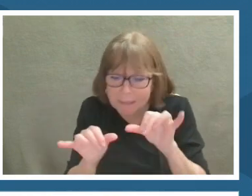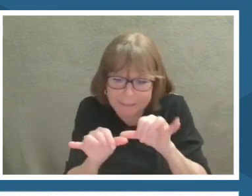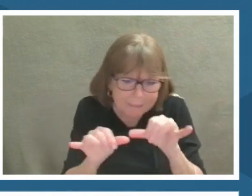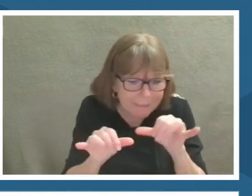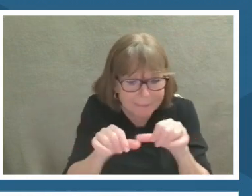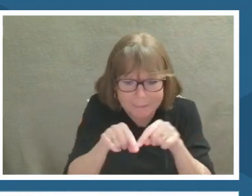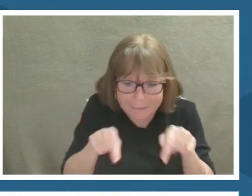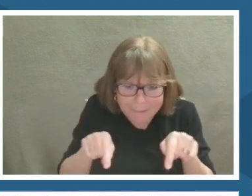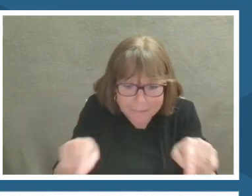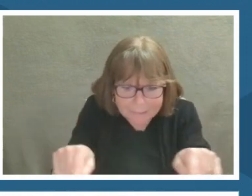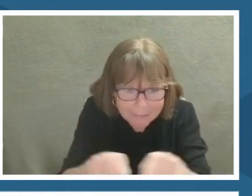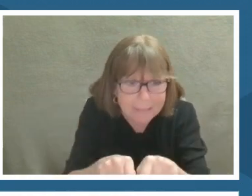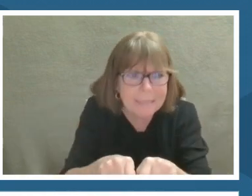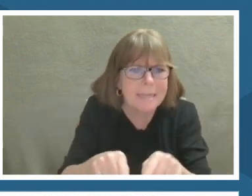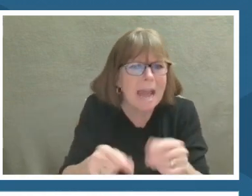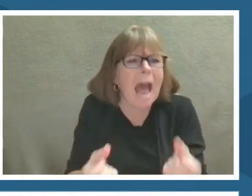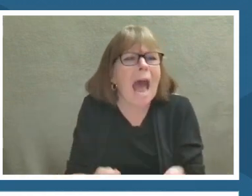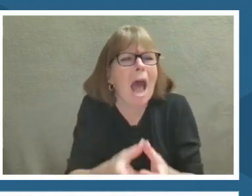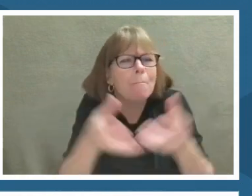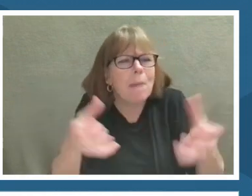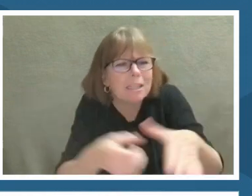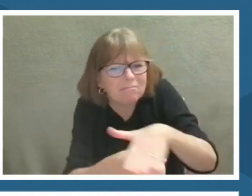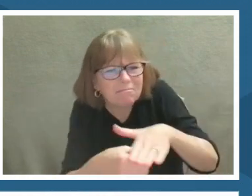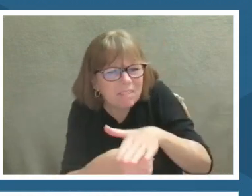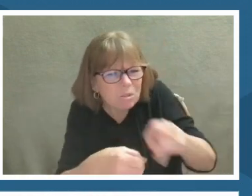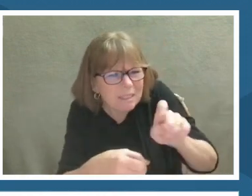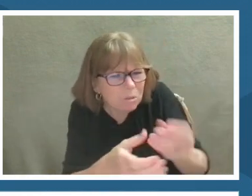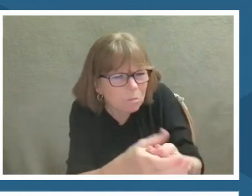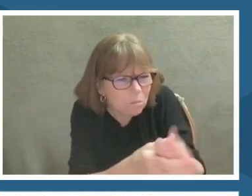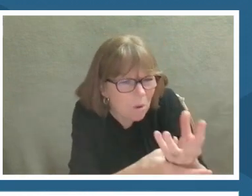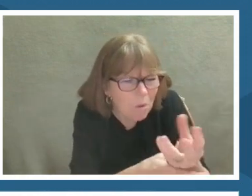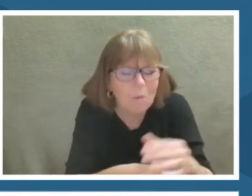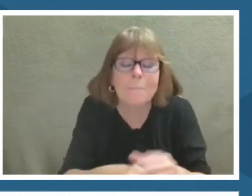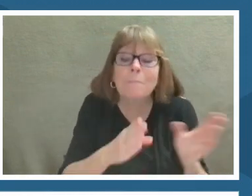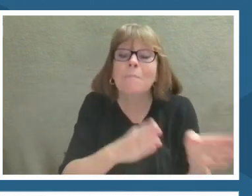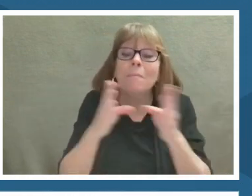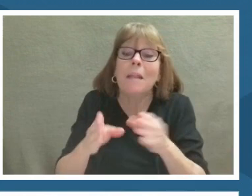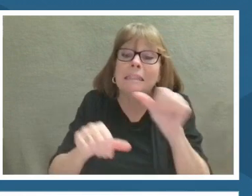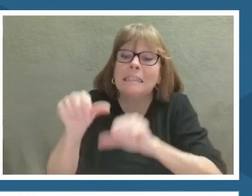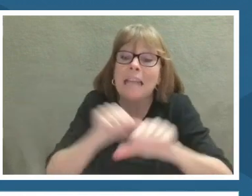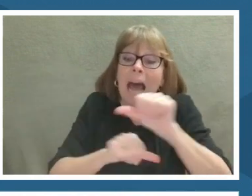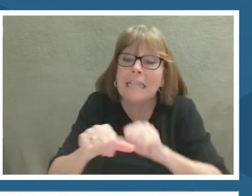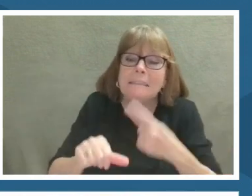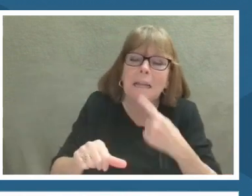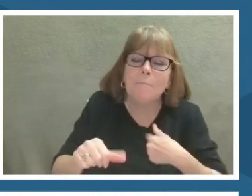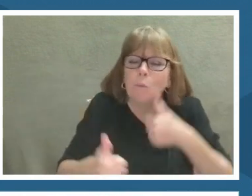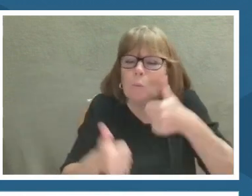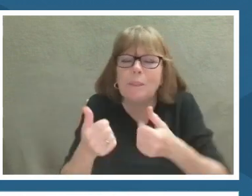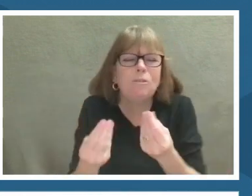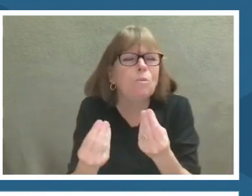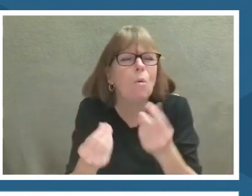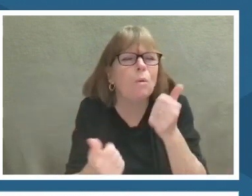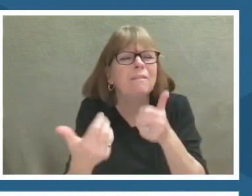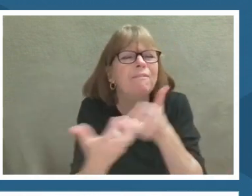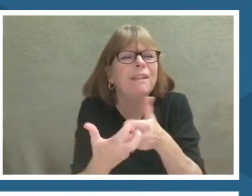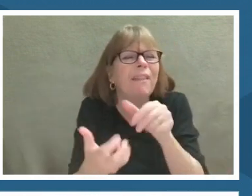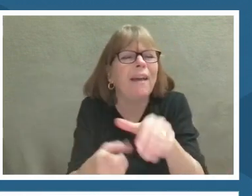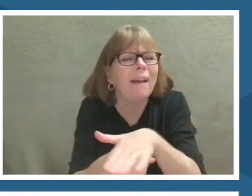of plants and resources you're using science to learn about the soil and the climate of the area